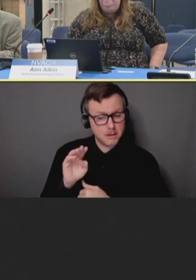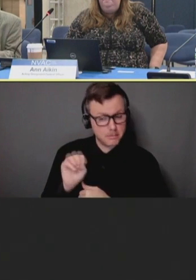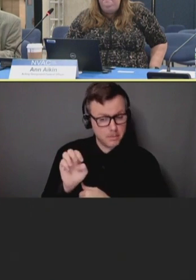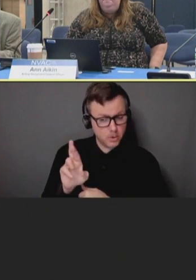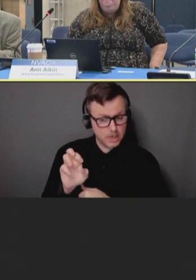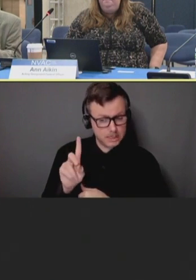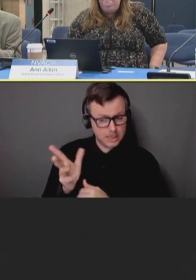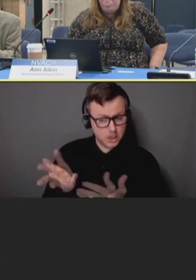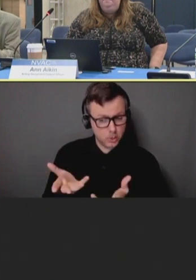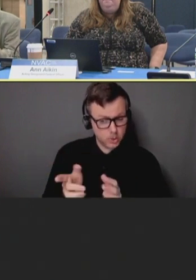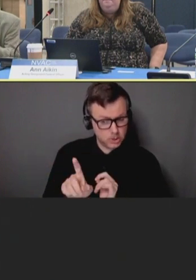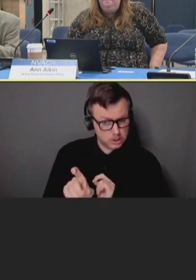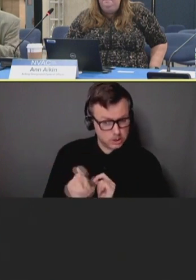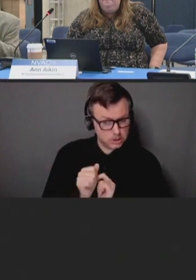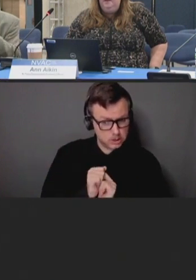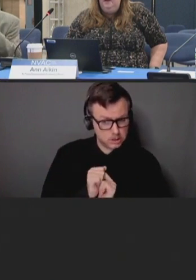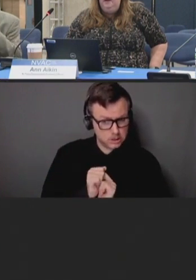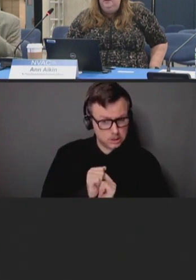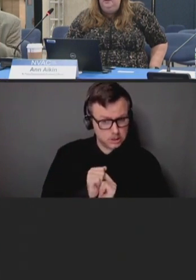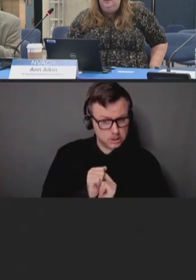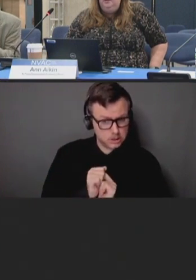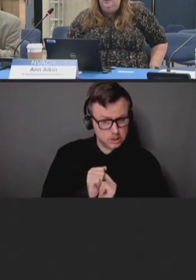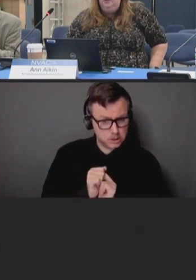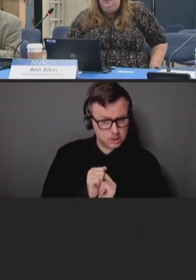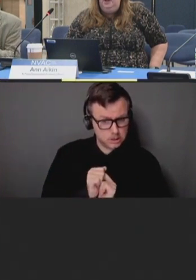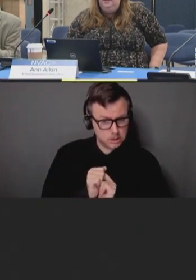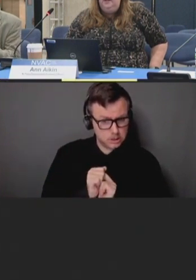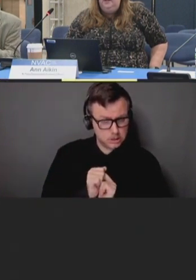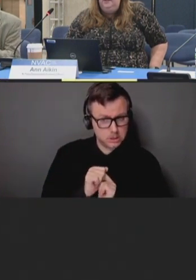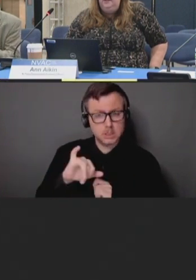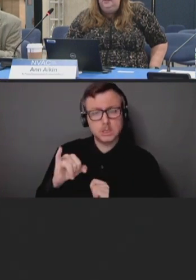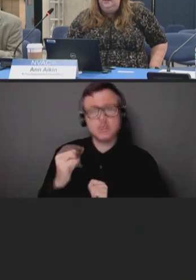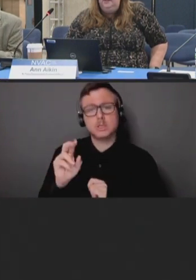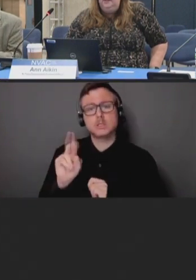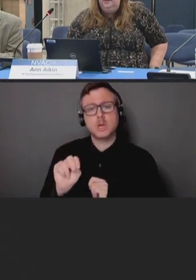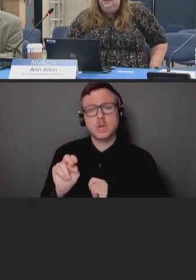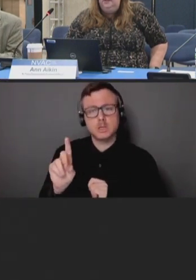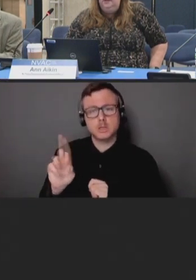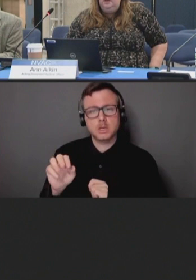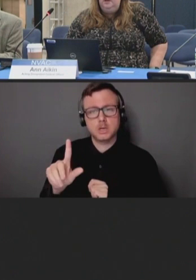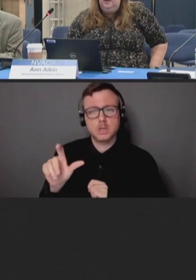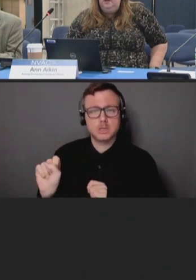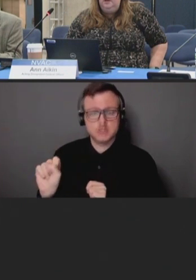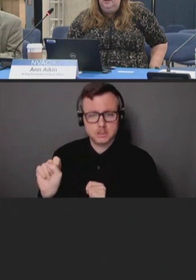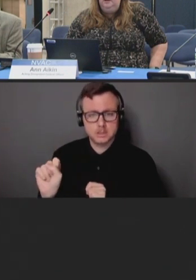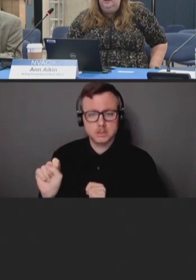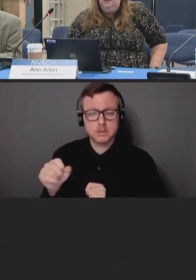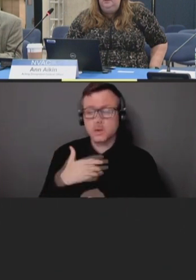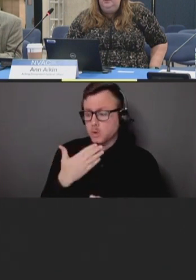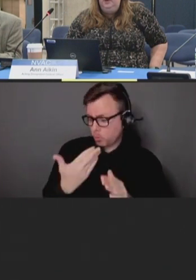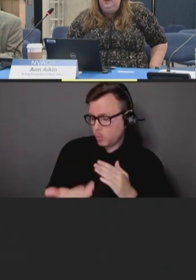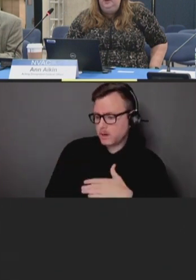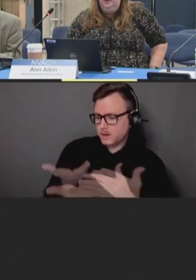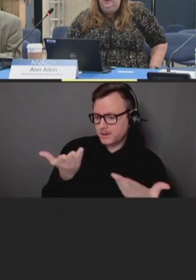Meredith, are you on? John Douglas. John Douglas: Good morning. Present. Ann Aikin: Good morning.